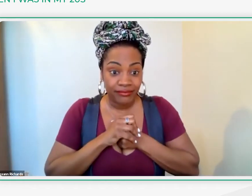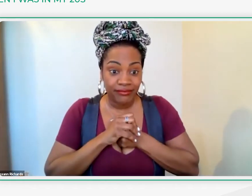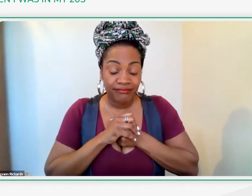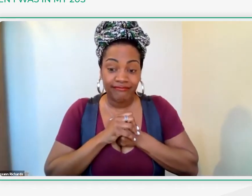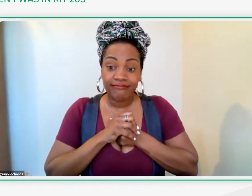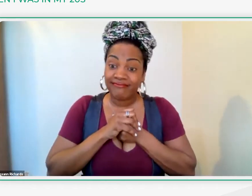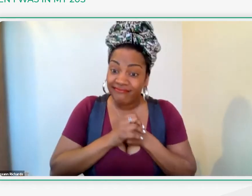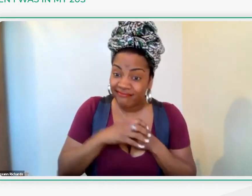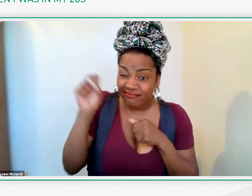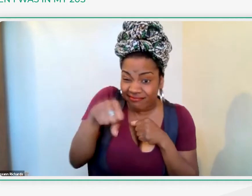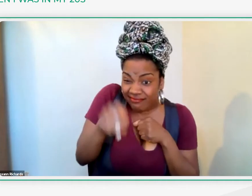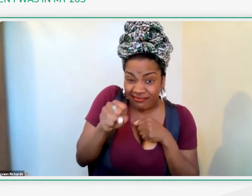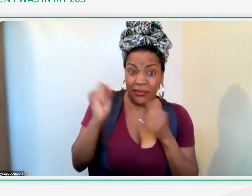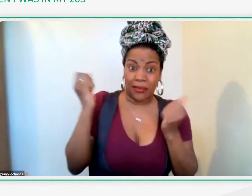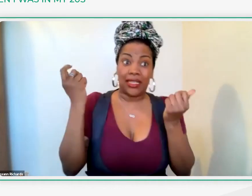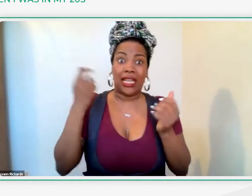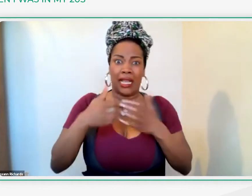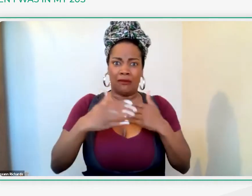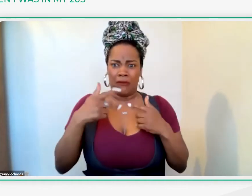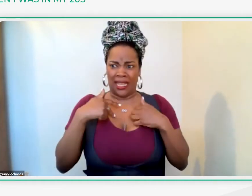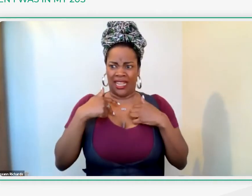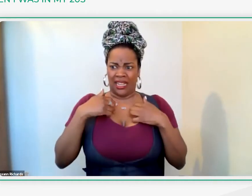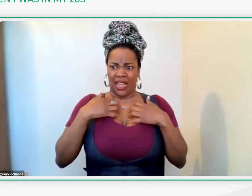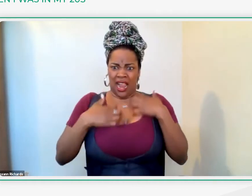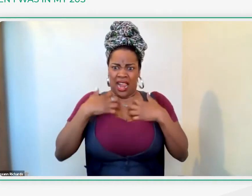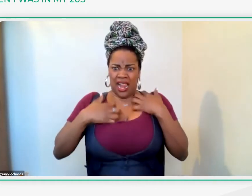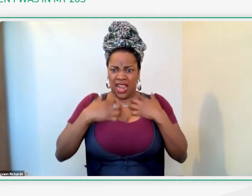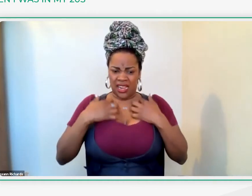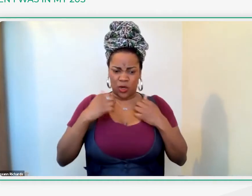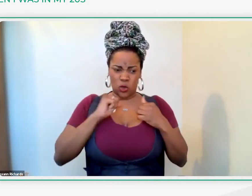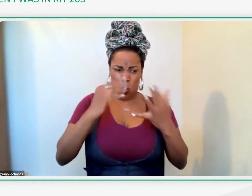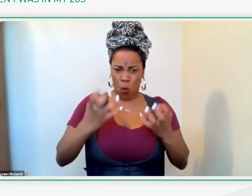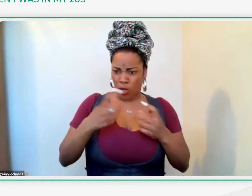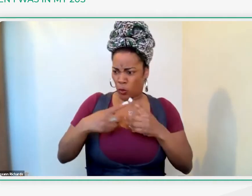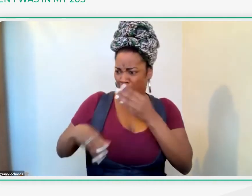Let's move to the next slide. Believe it or not: yes.